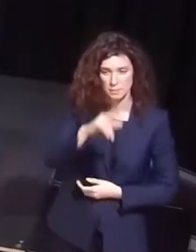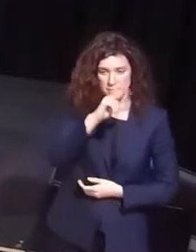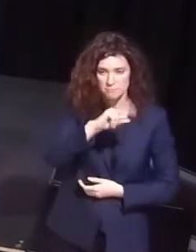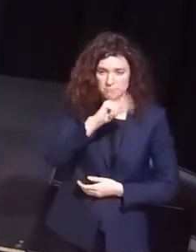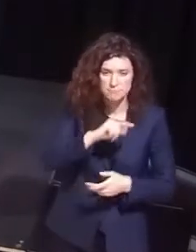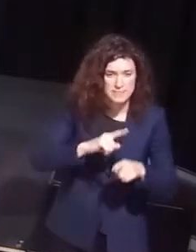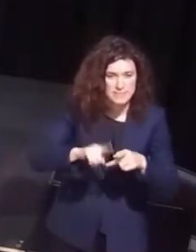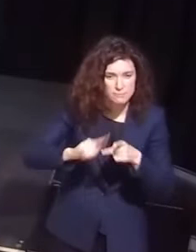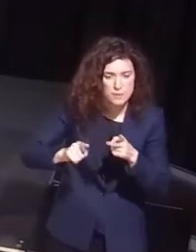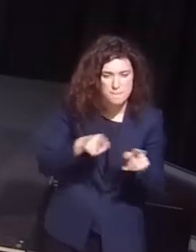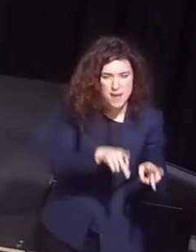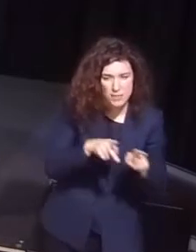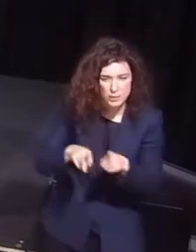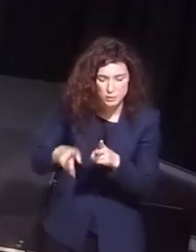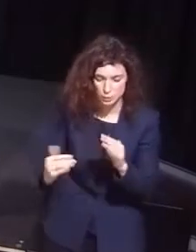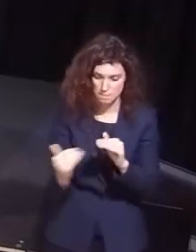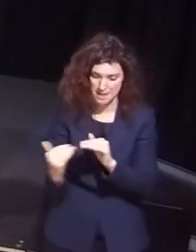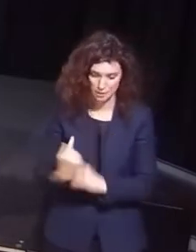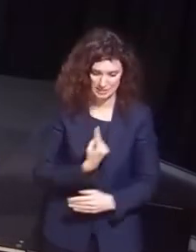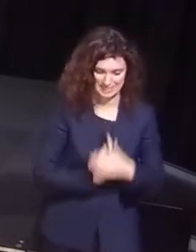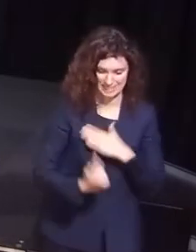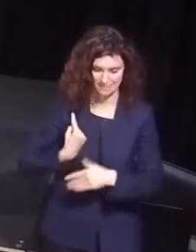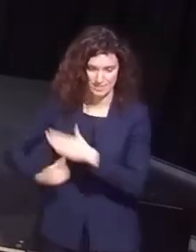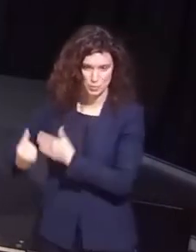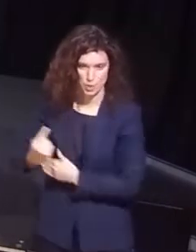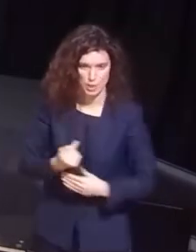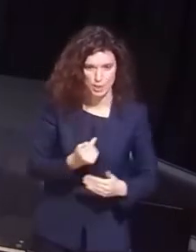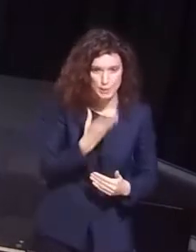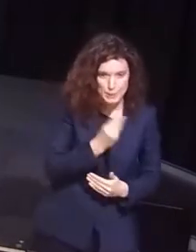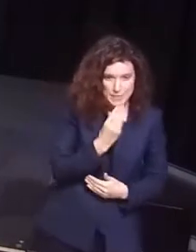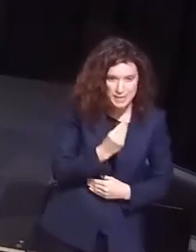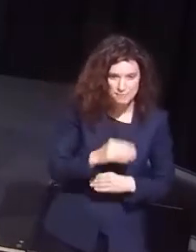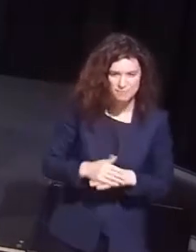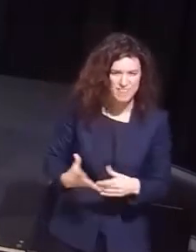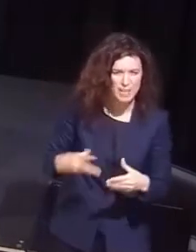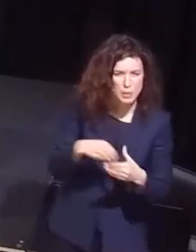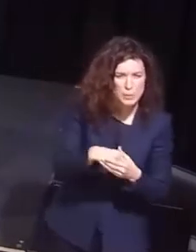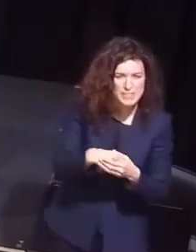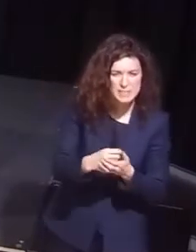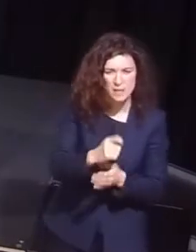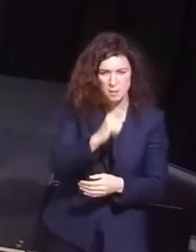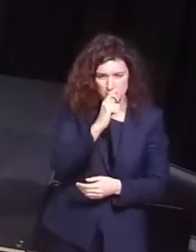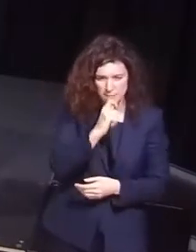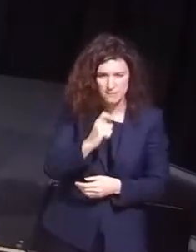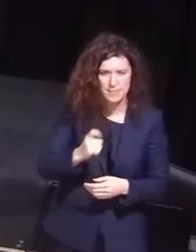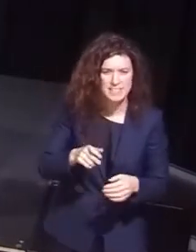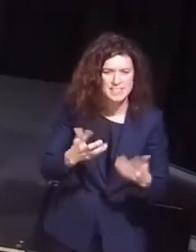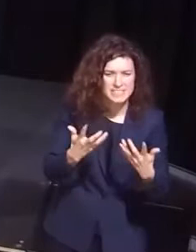to match each user's needs, including a four-switch sip-puff device with a word store system,